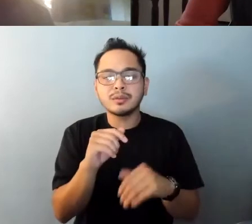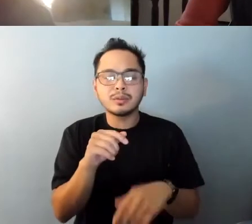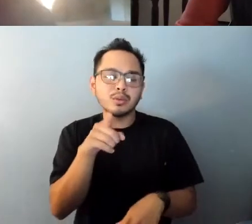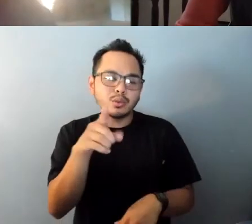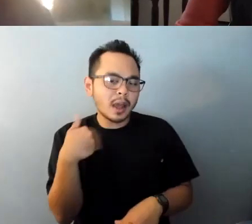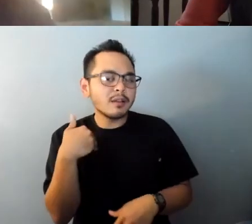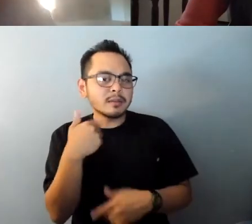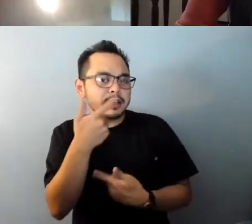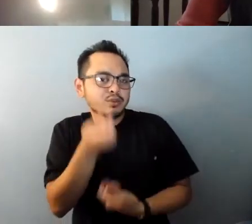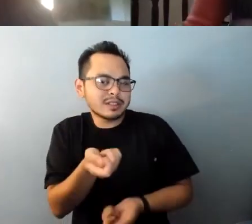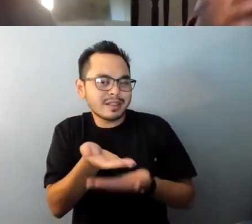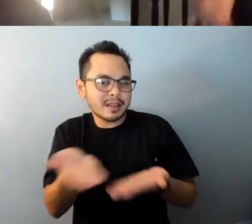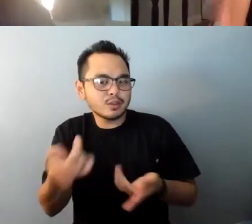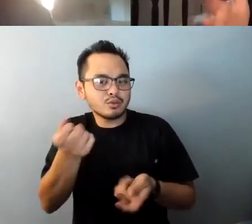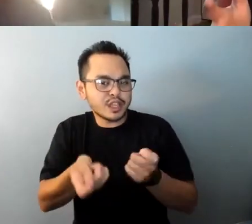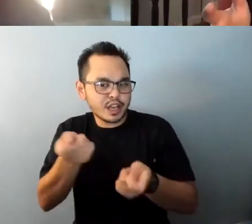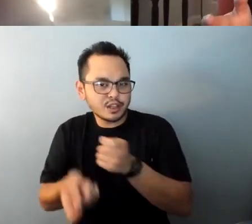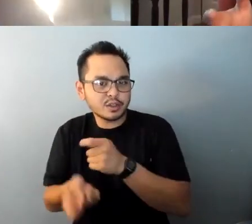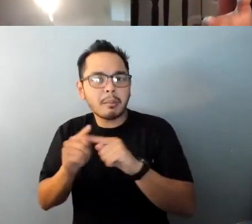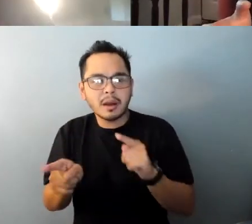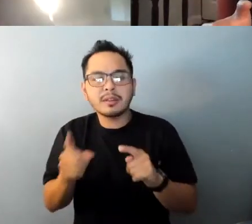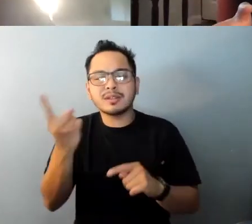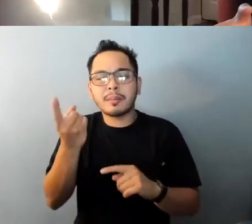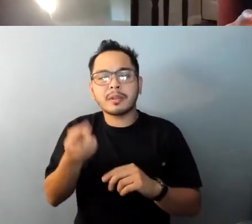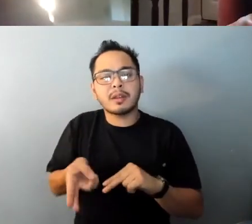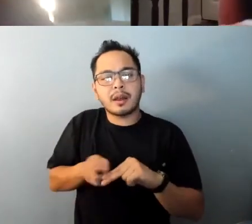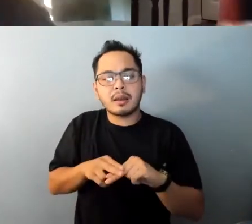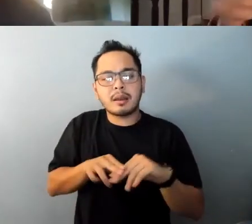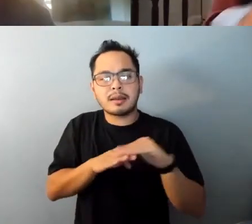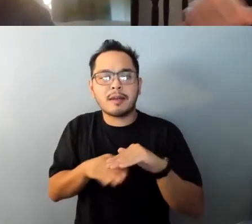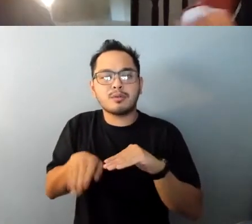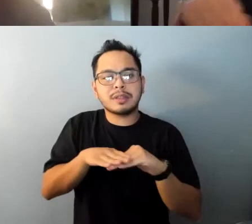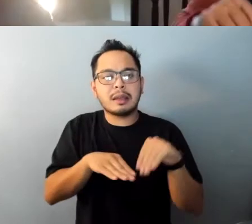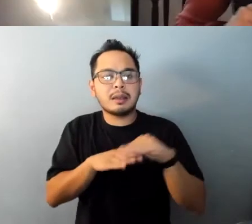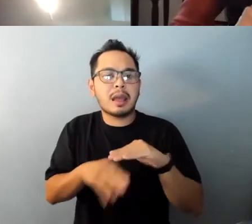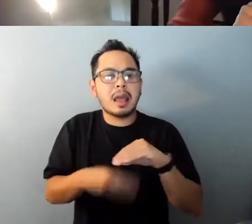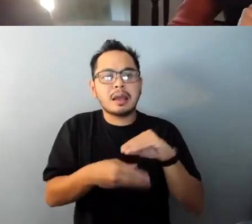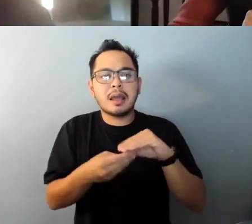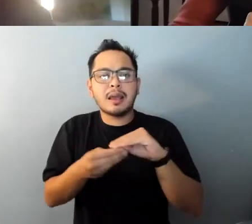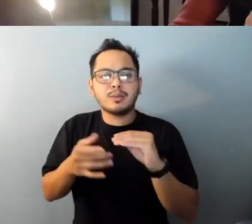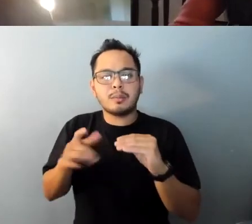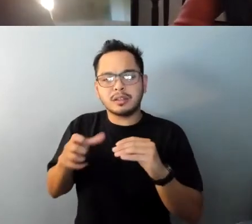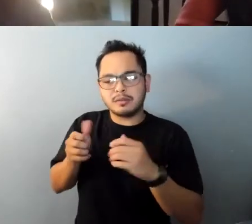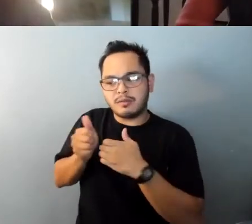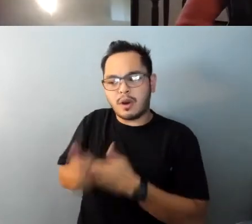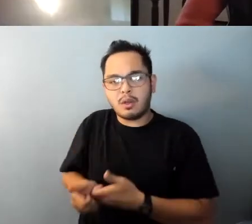things to the plot but there is a scaffolding that you keep pretty close to. And I had thoughts